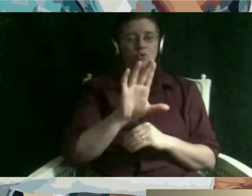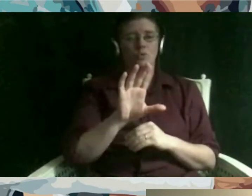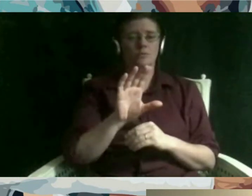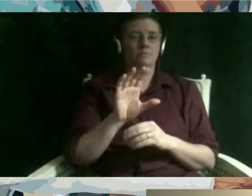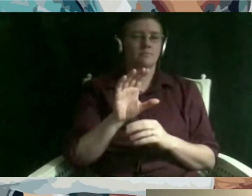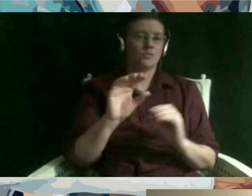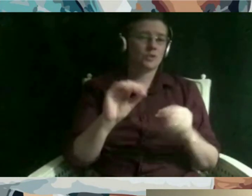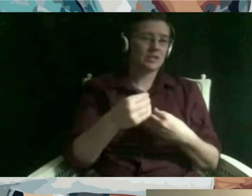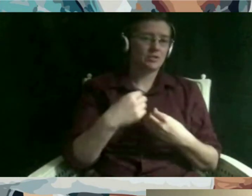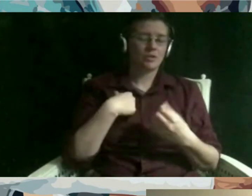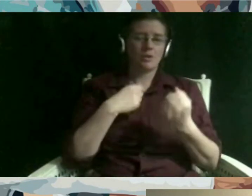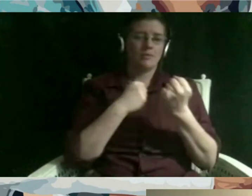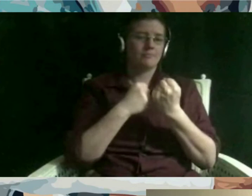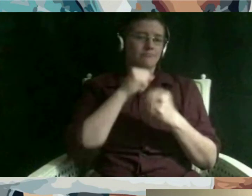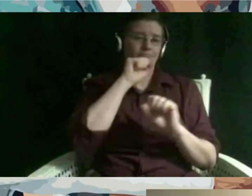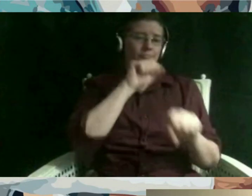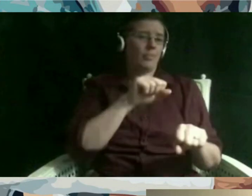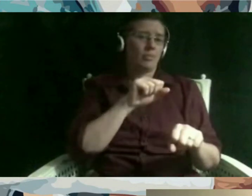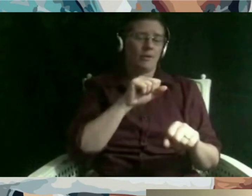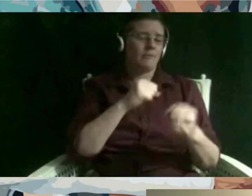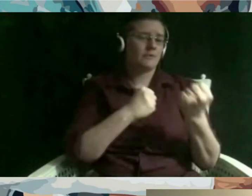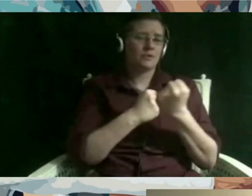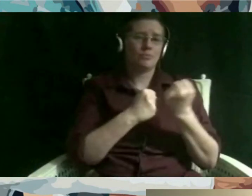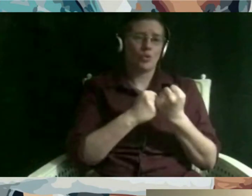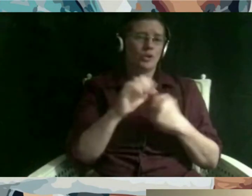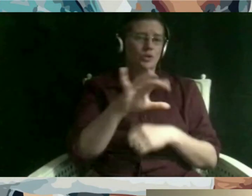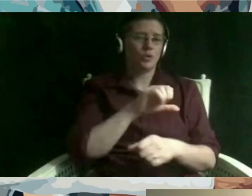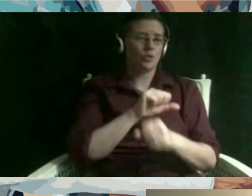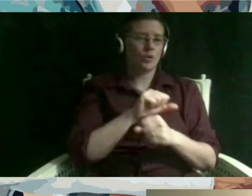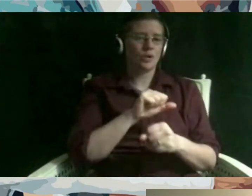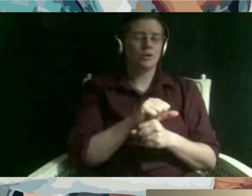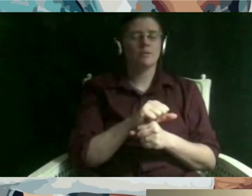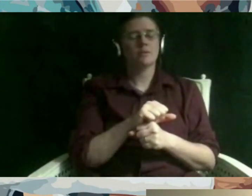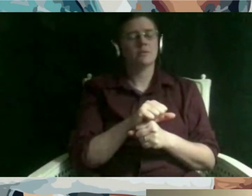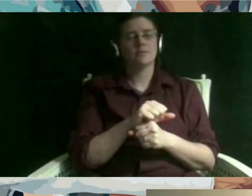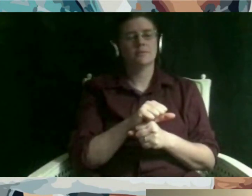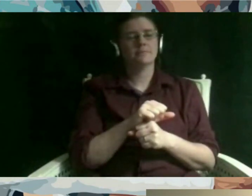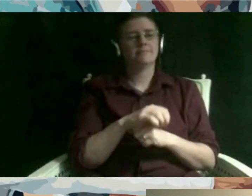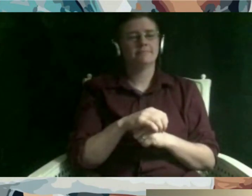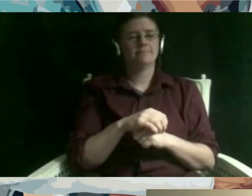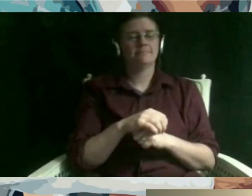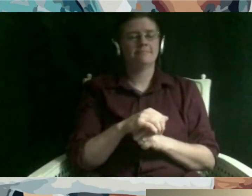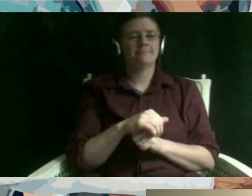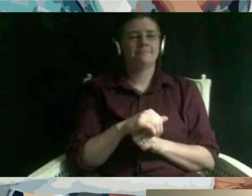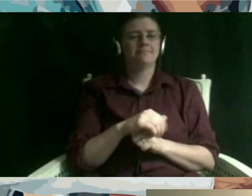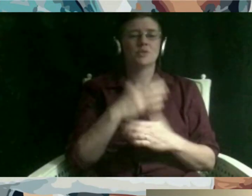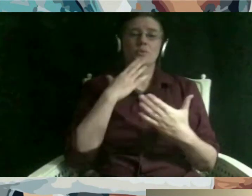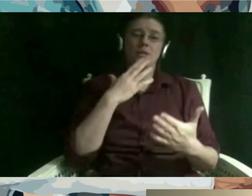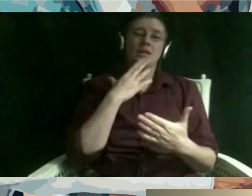love supporting the great work that the uh ycd continues to do so thank you guys for having me